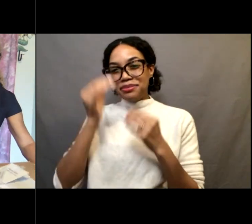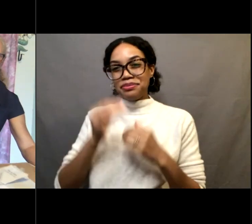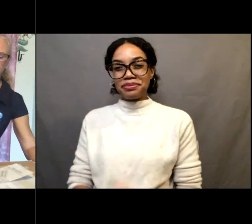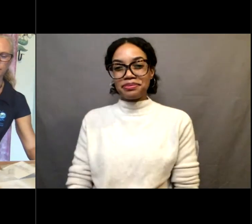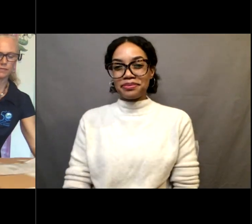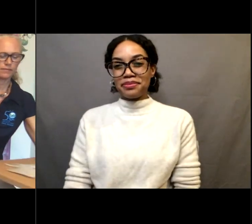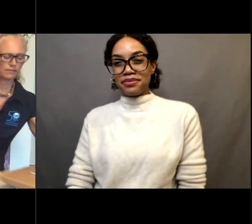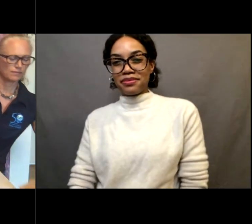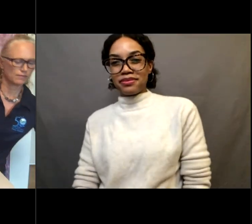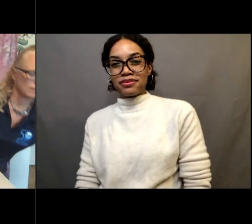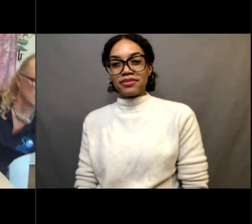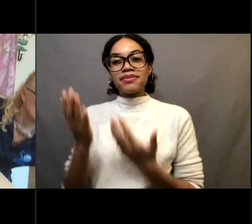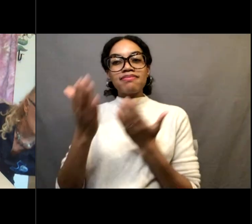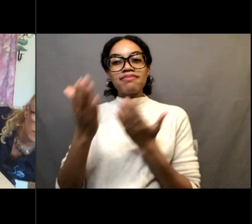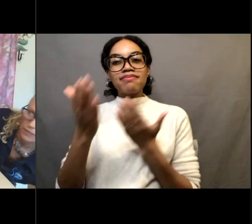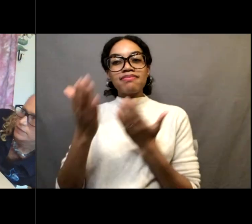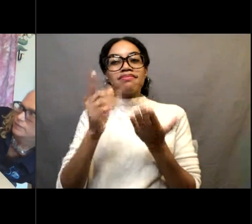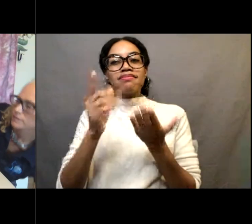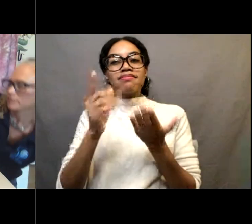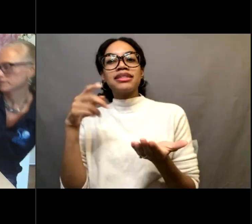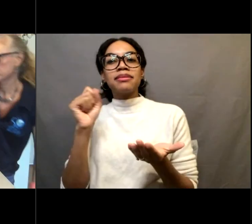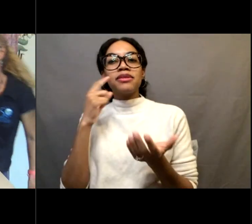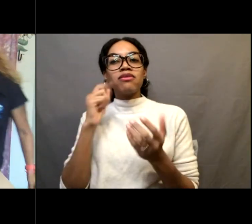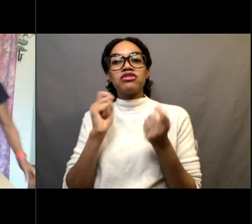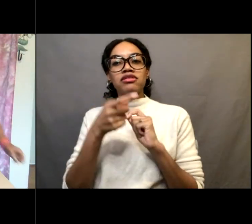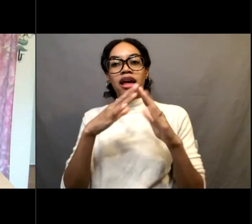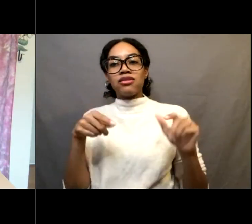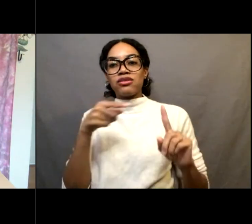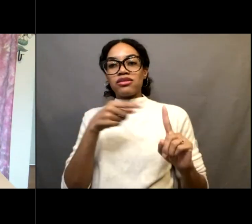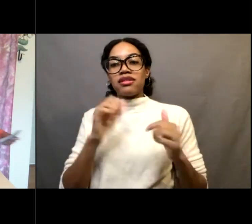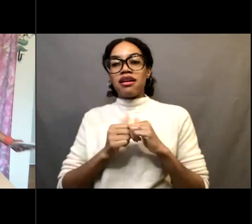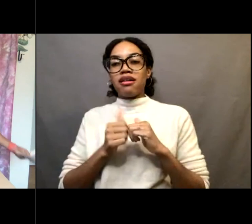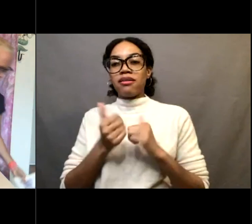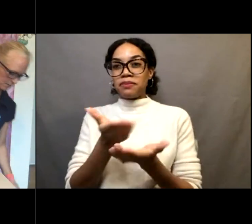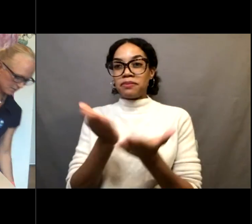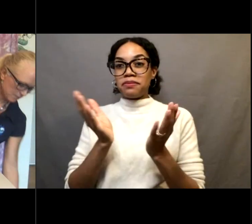How should we modify this house so that it can withstand lots of rain?